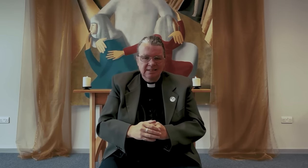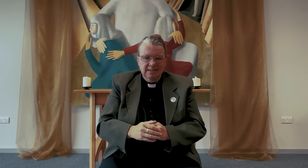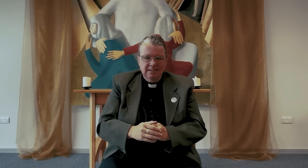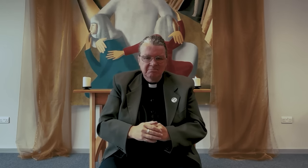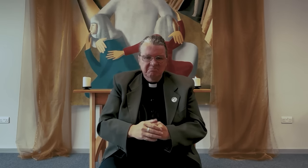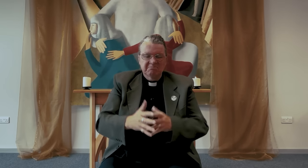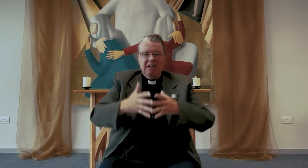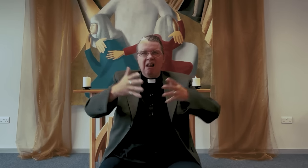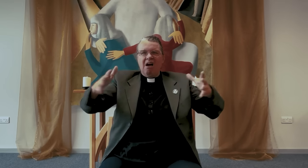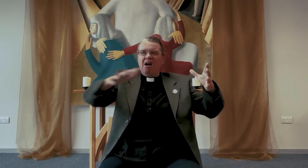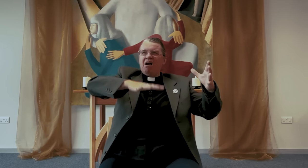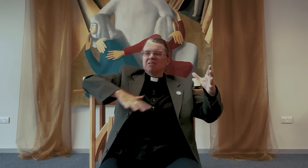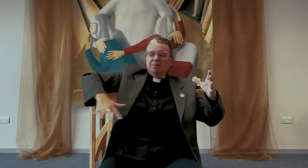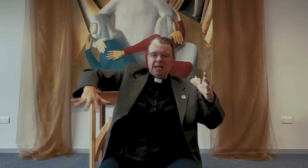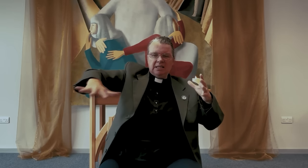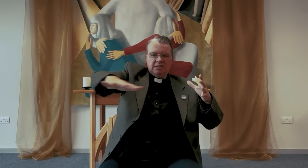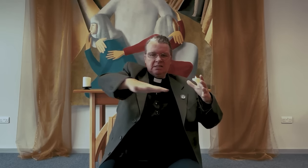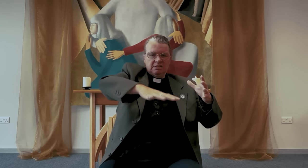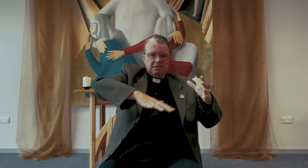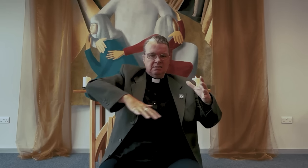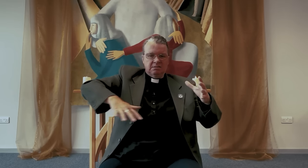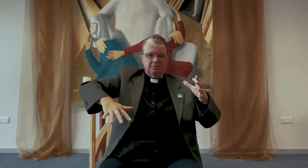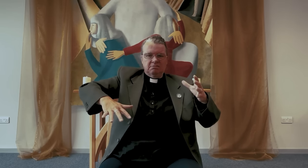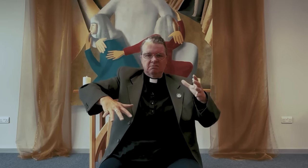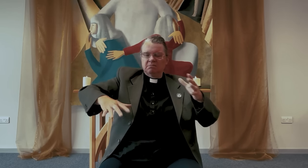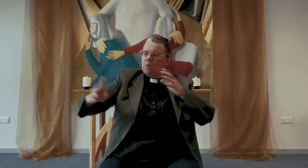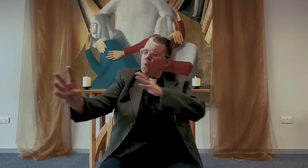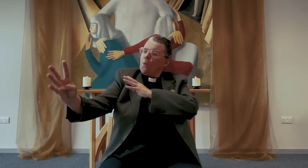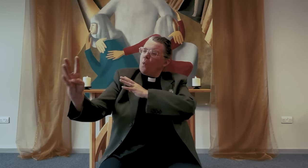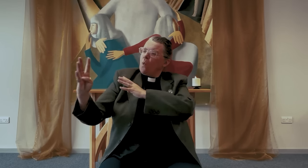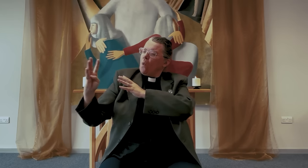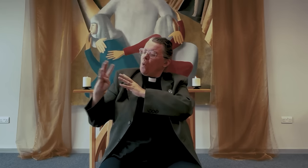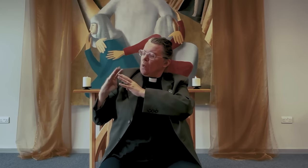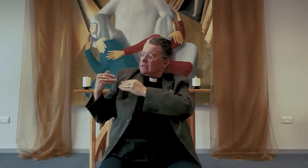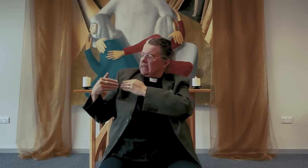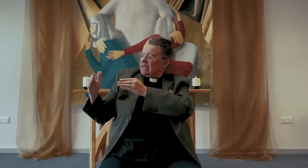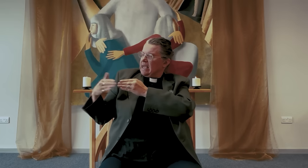A large open space near recently rebuilt walls and a gate.